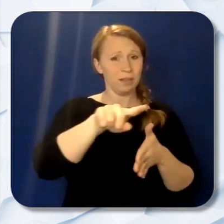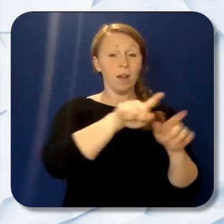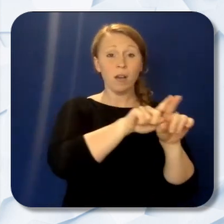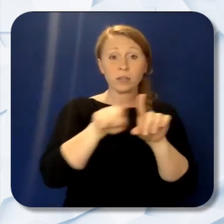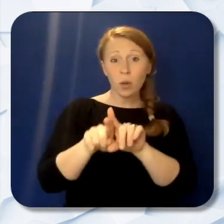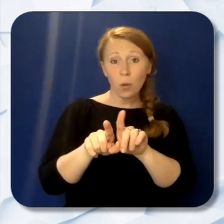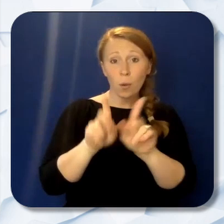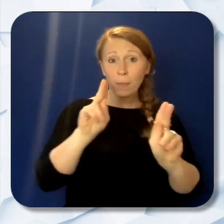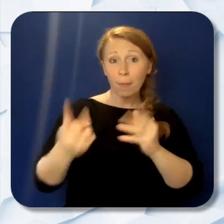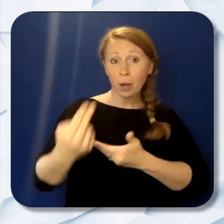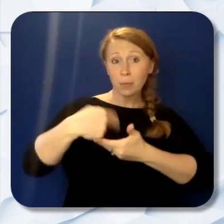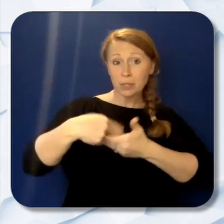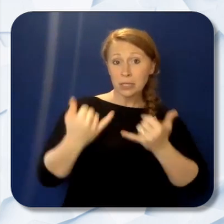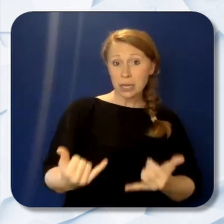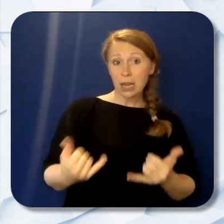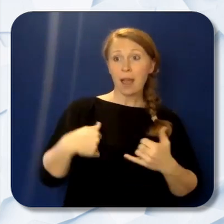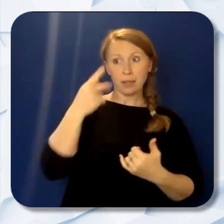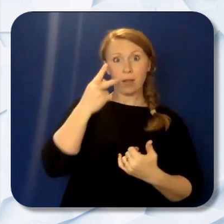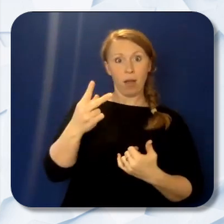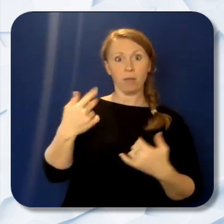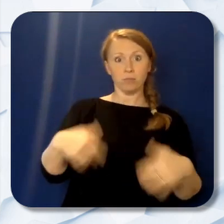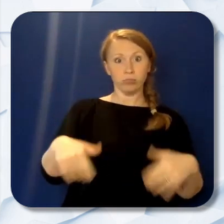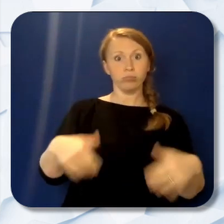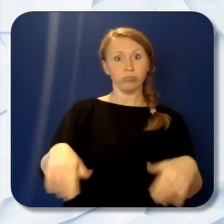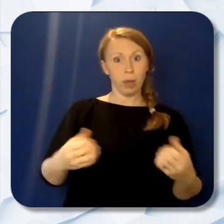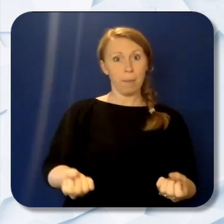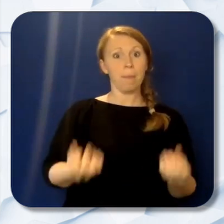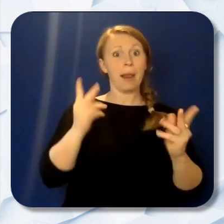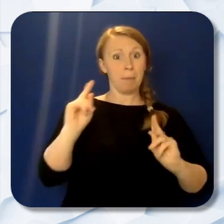um participating today, and I saw there's a robust um level of interest in the chat,